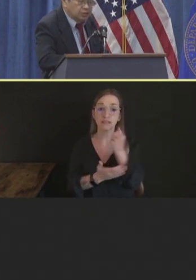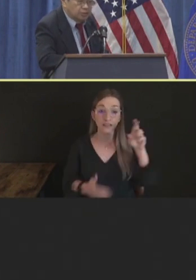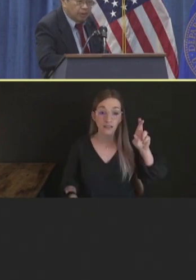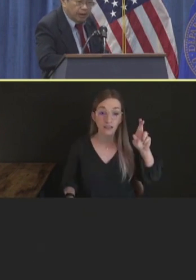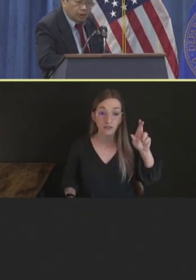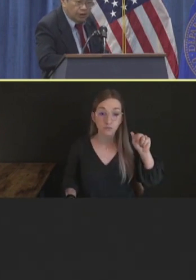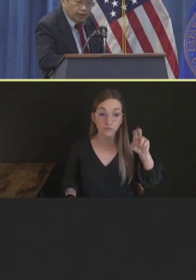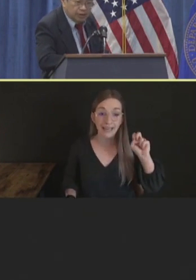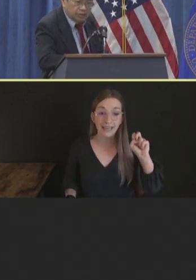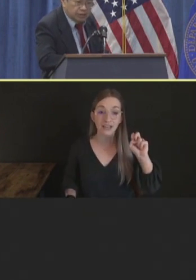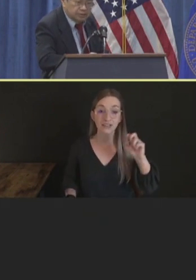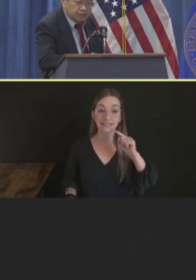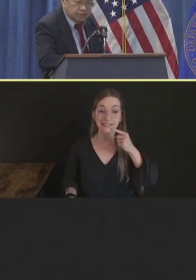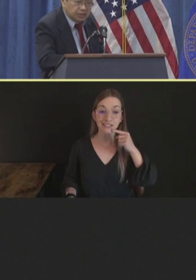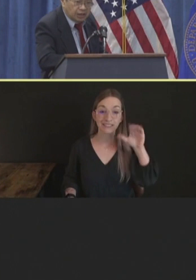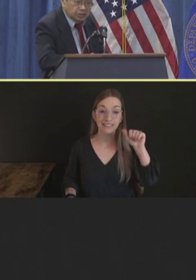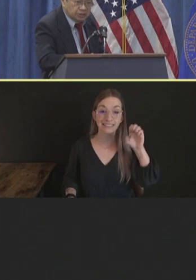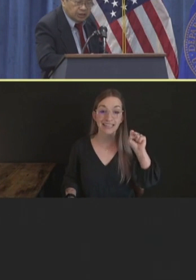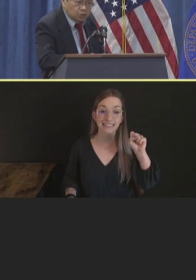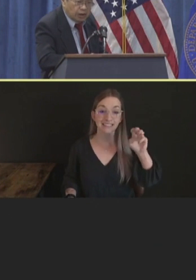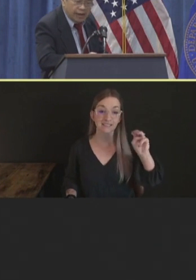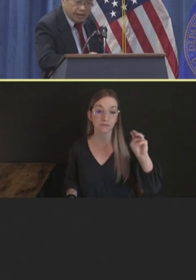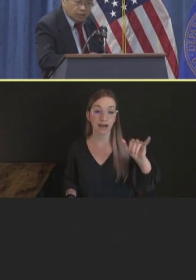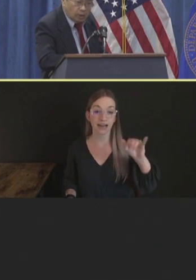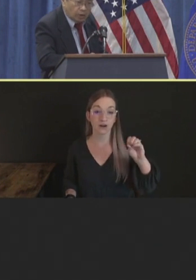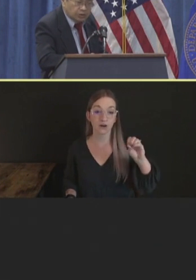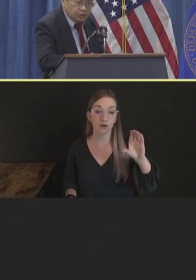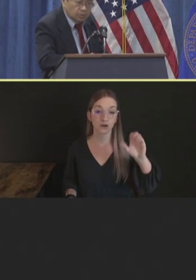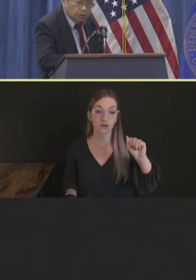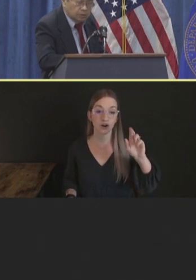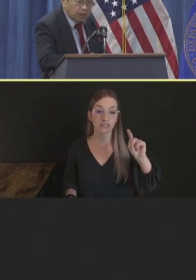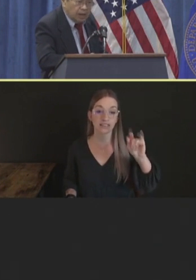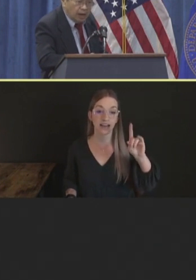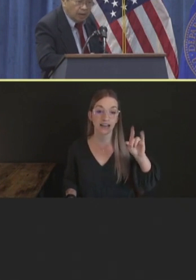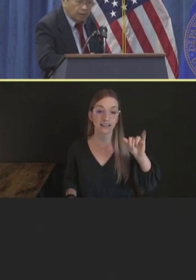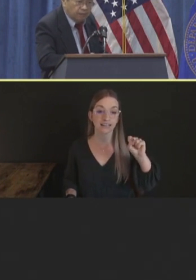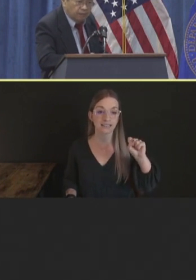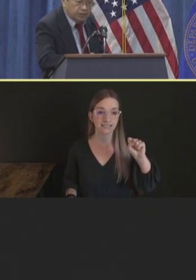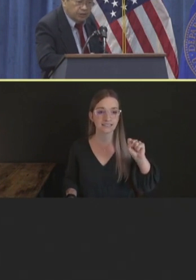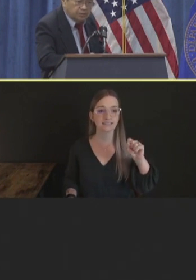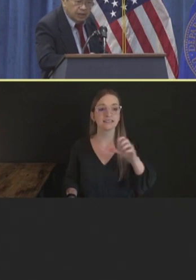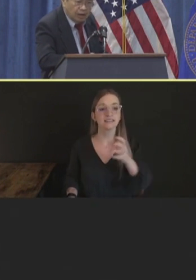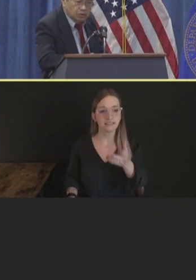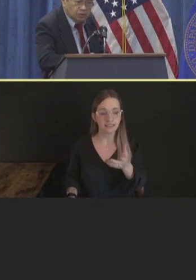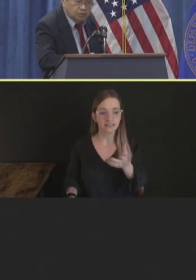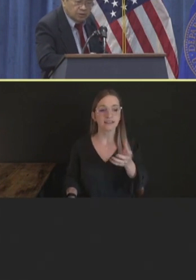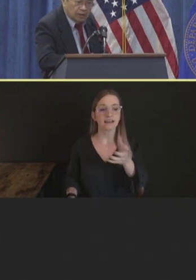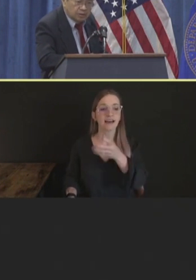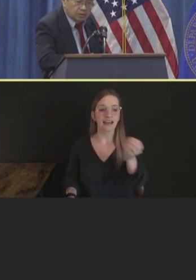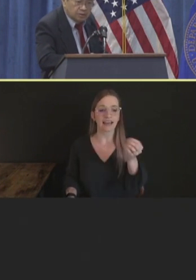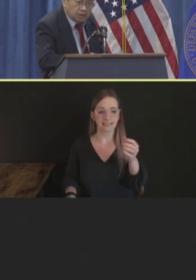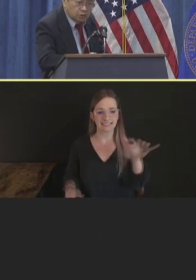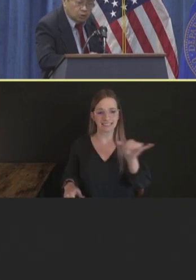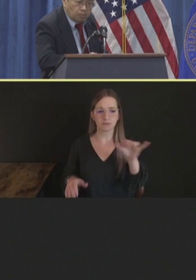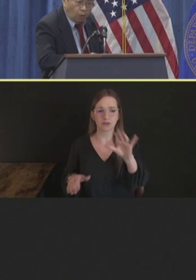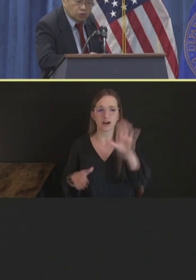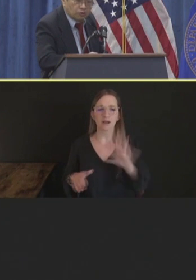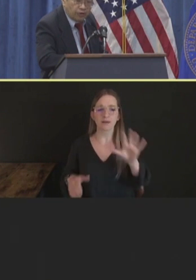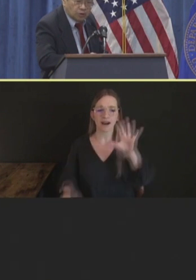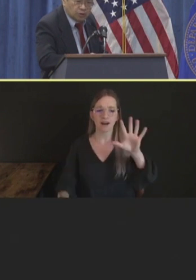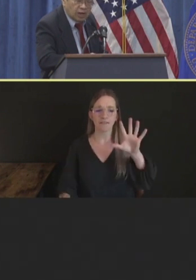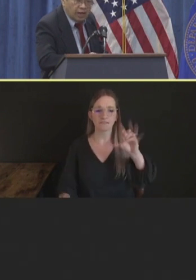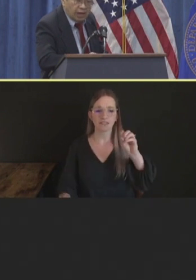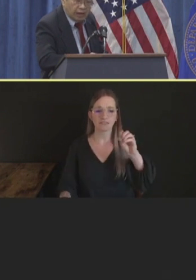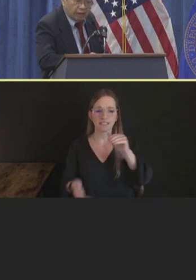of myocarditis and PTS, et cetera, as well as similar, about 50,000 such reports to VAERS